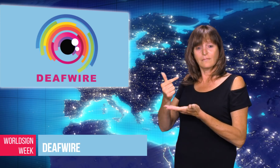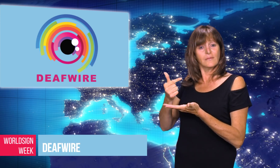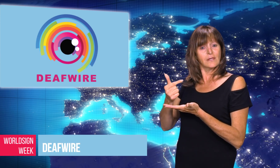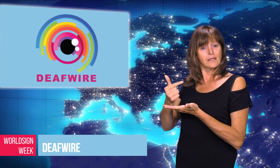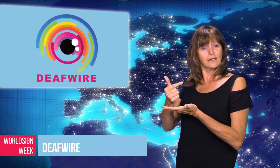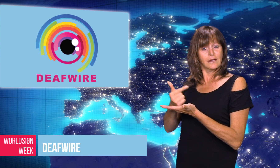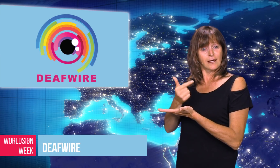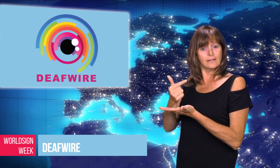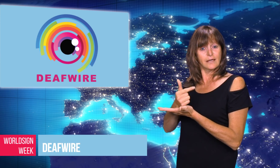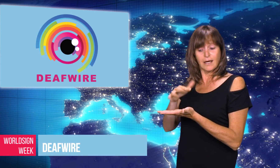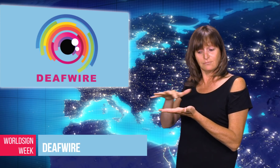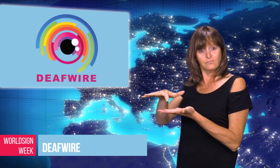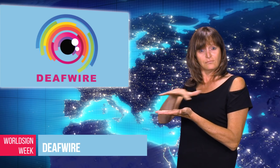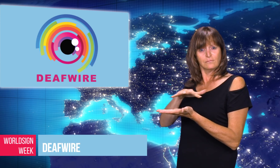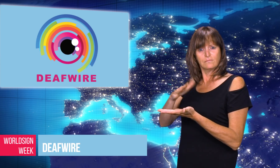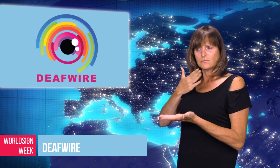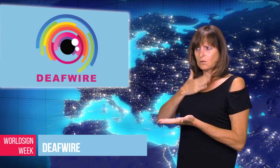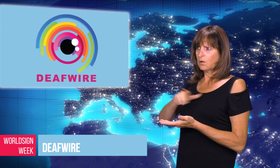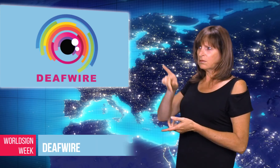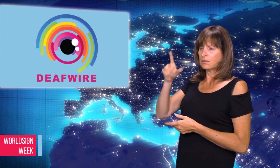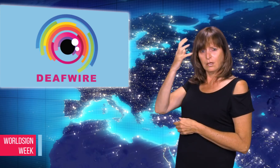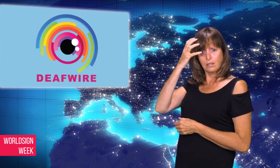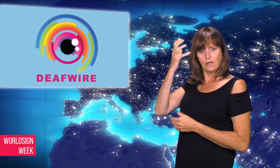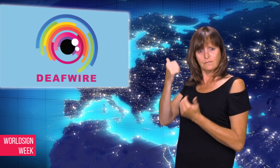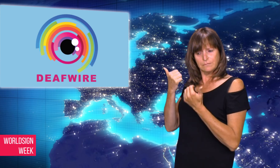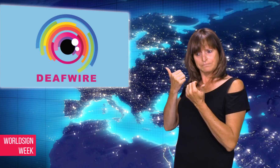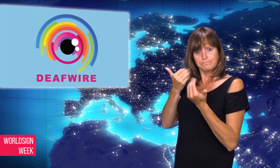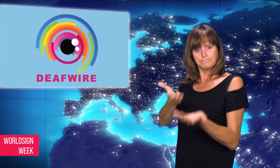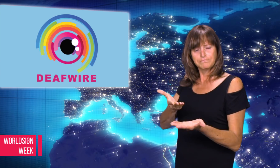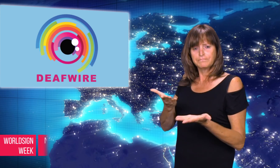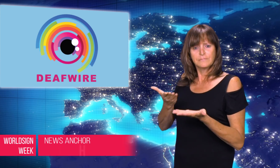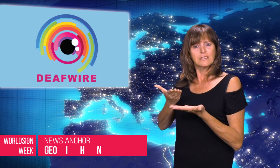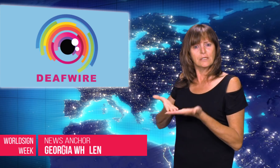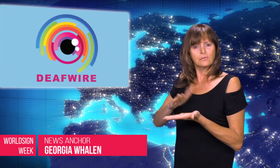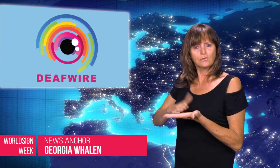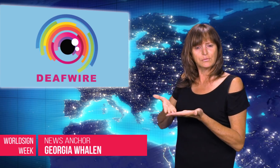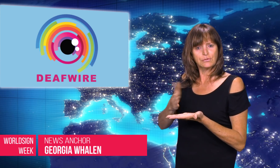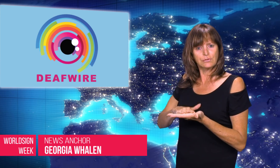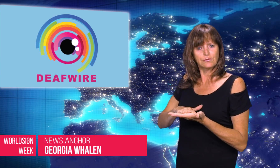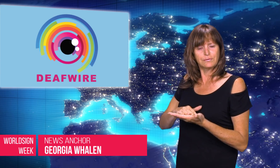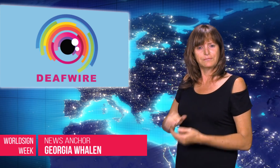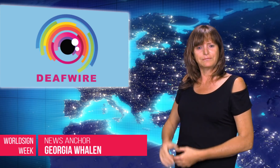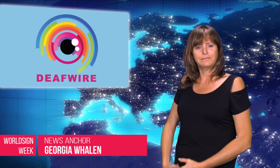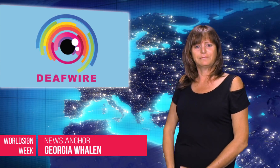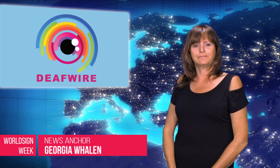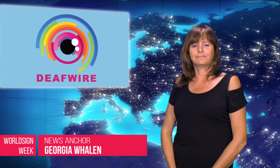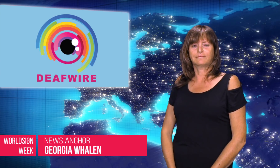Georgia: Ghana Wants Government To Provide Interpreters